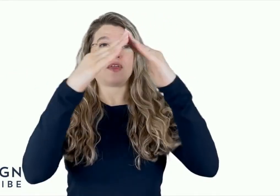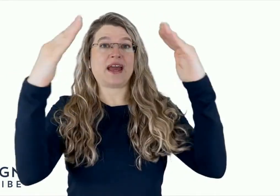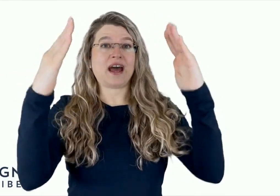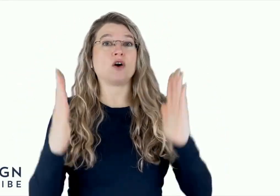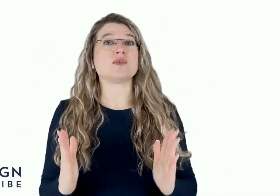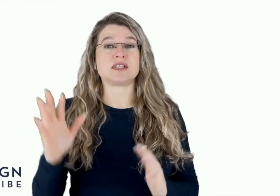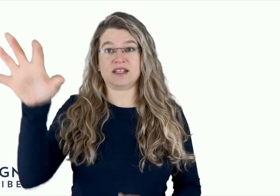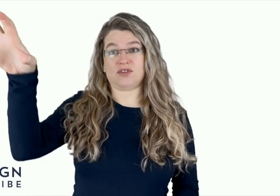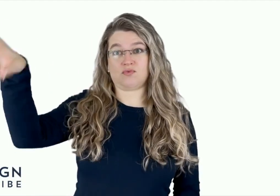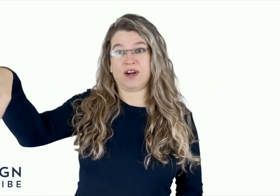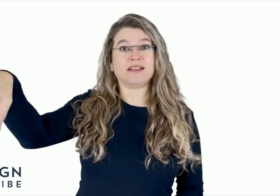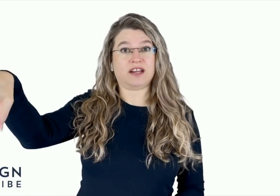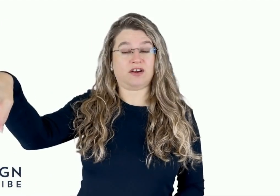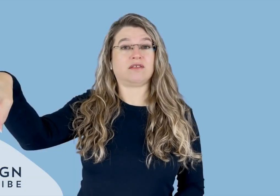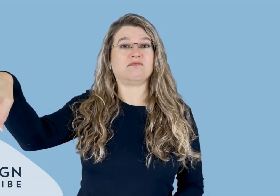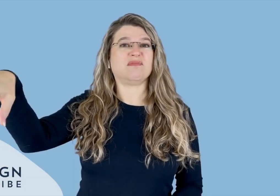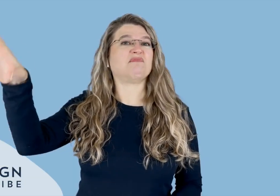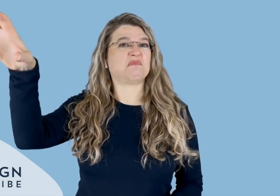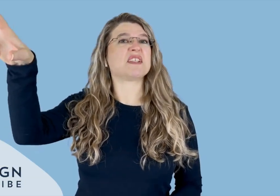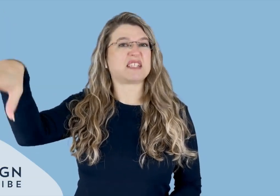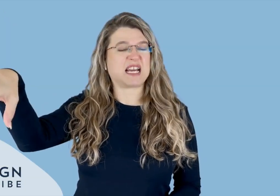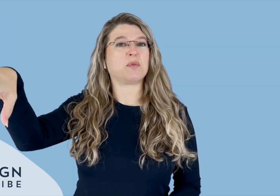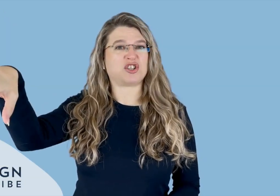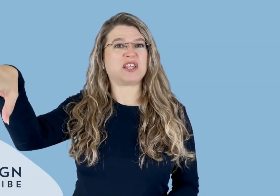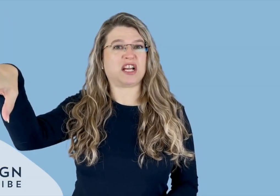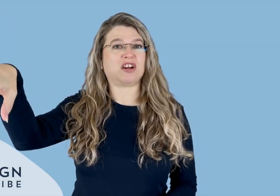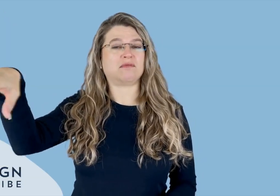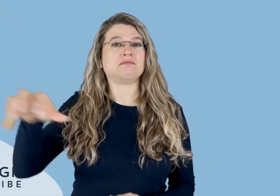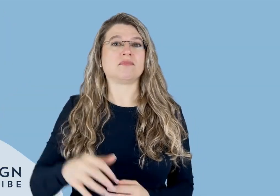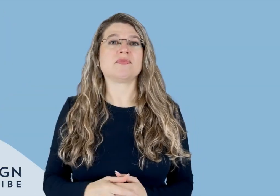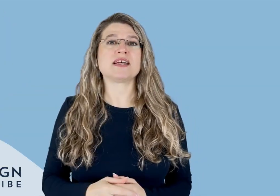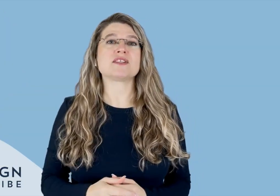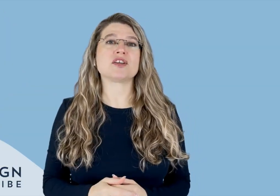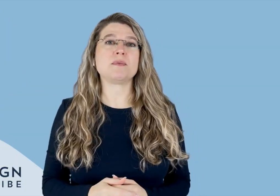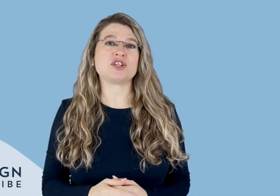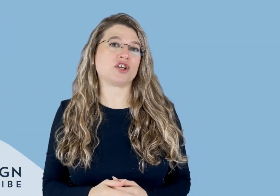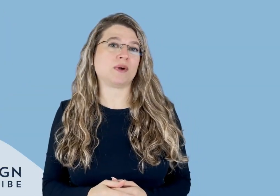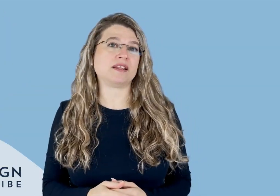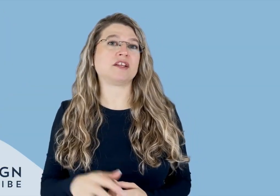the house is right there. It's established there. That's going to be showing the